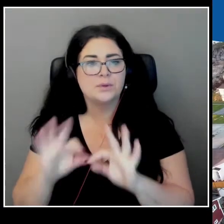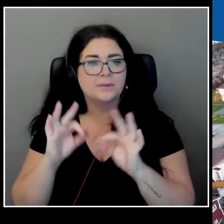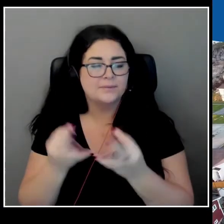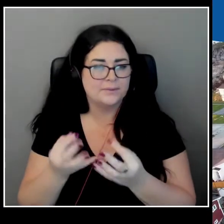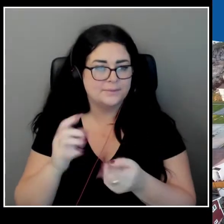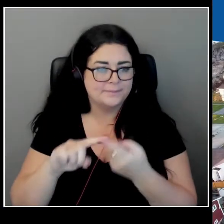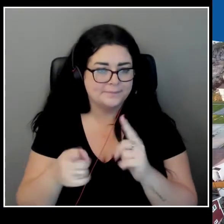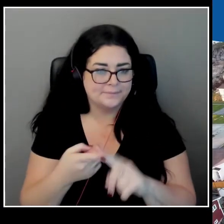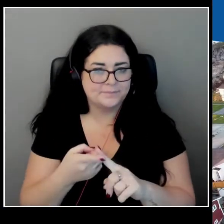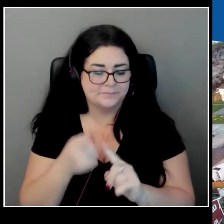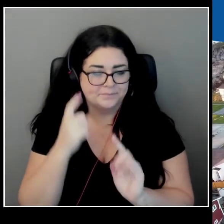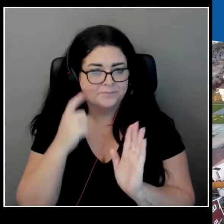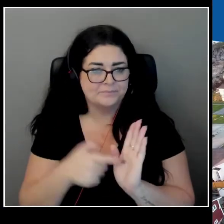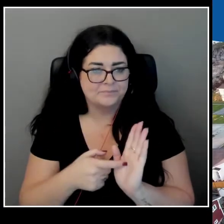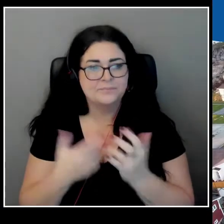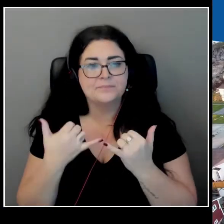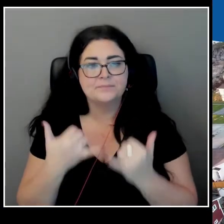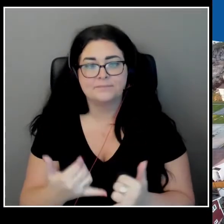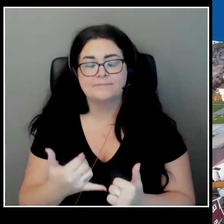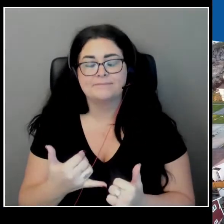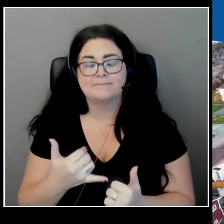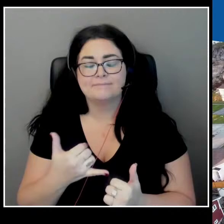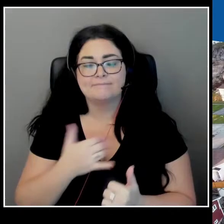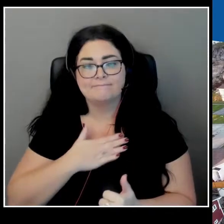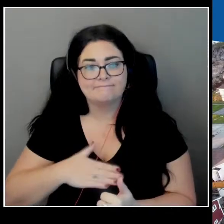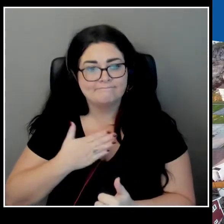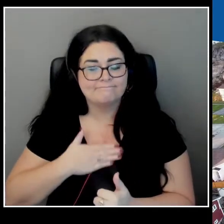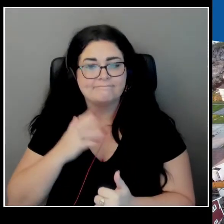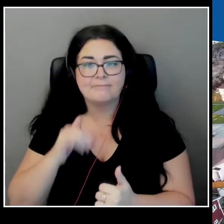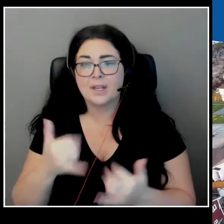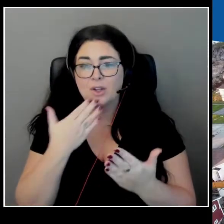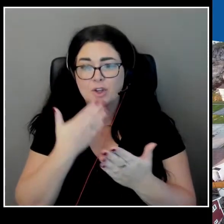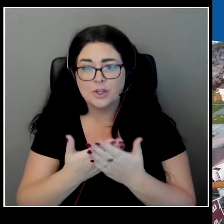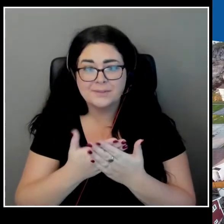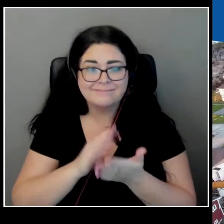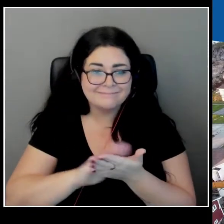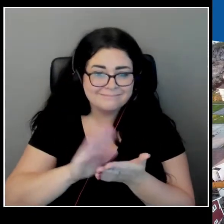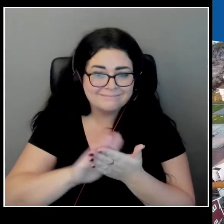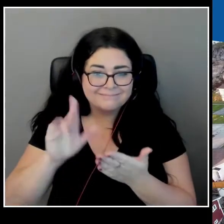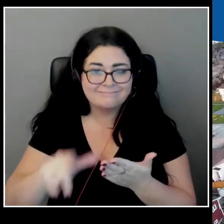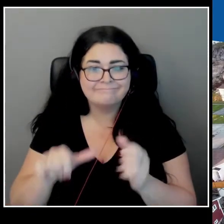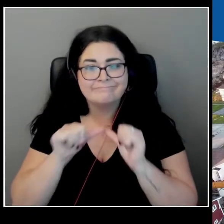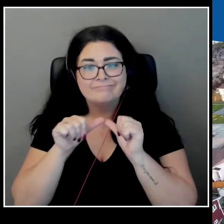I am pleased to share that this recovery work continued during the year and remains ongoing.